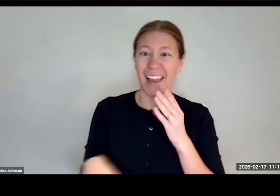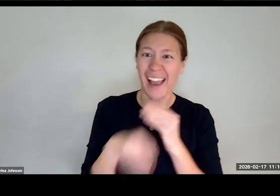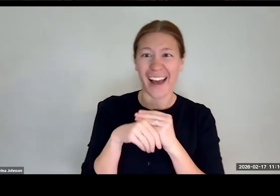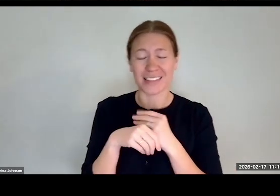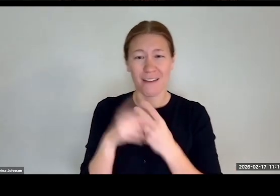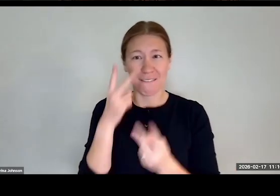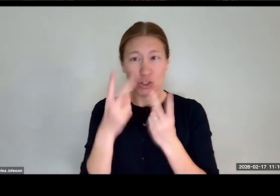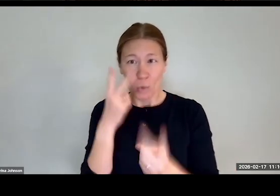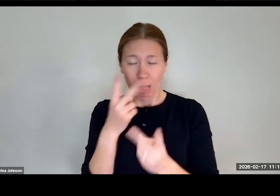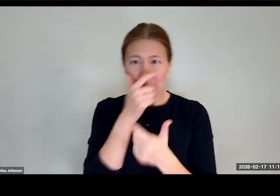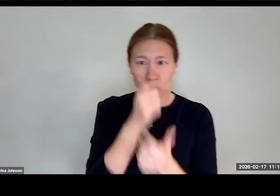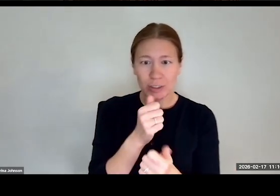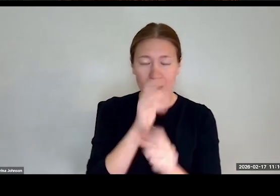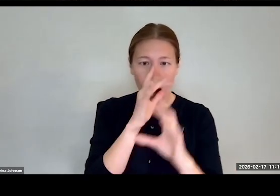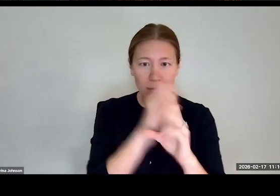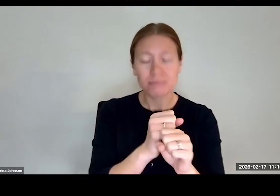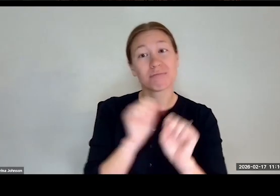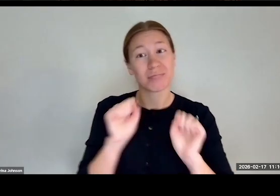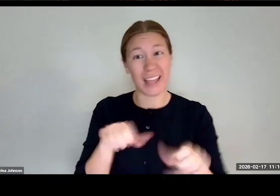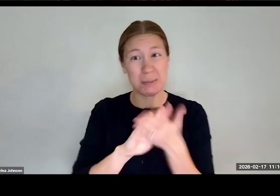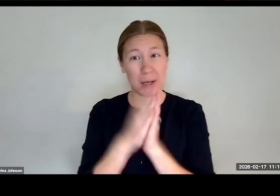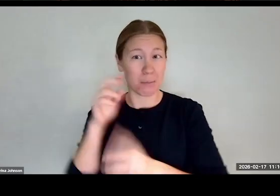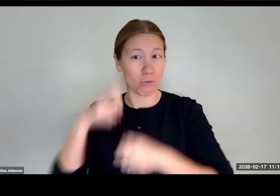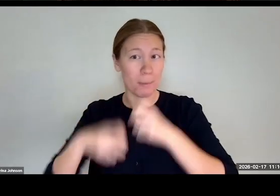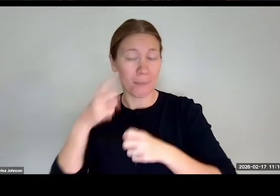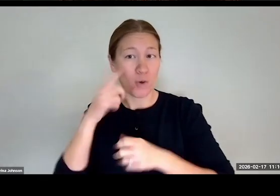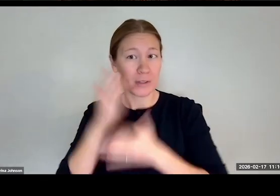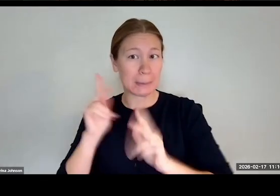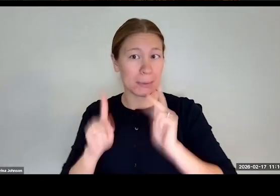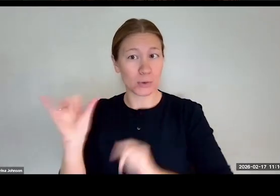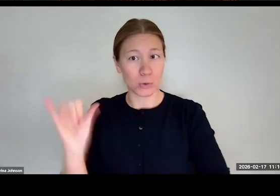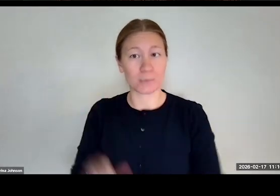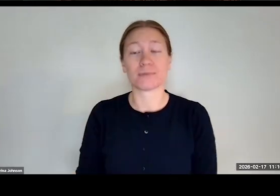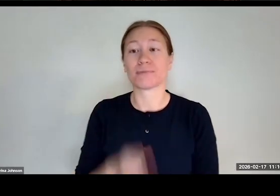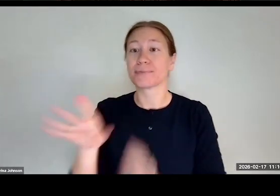and it can be problematic for some folks. So when we are selecting colors for our slide decks,